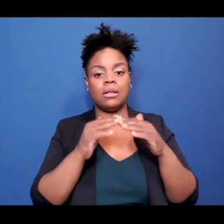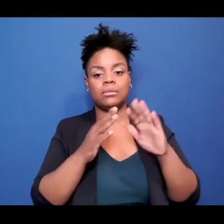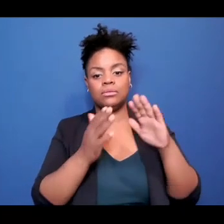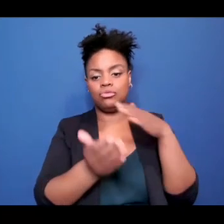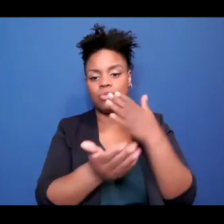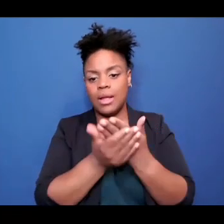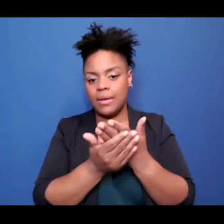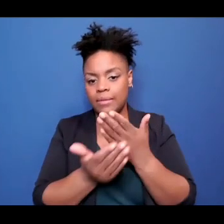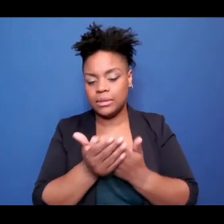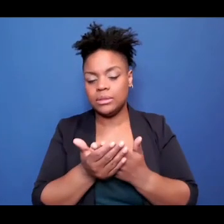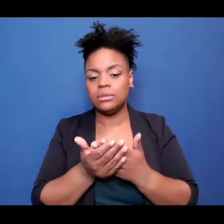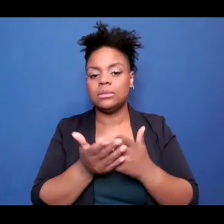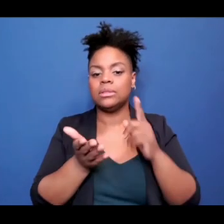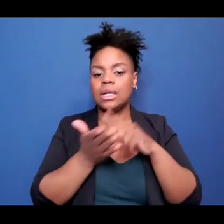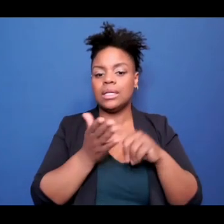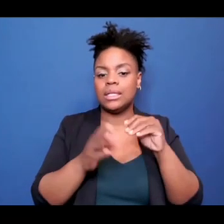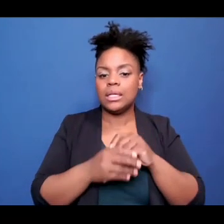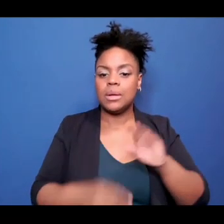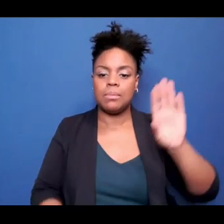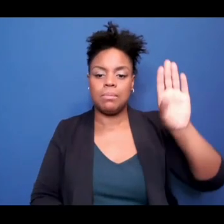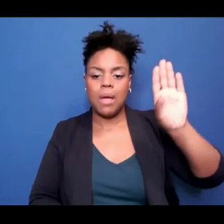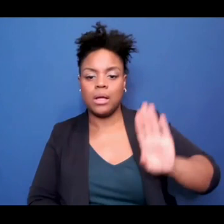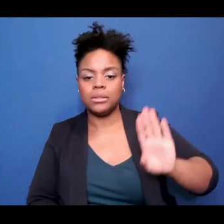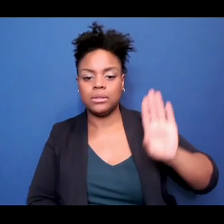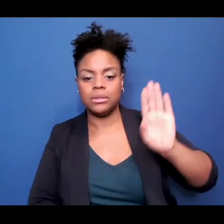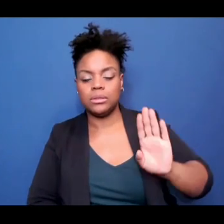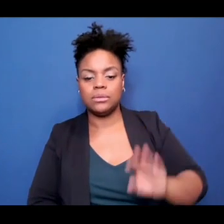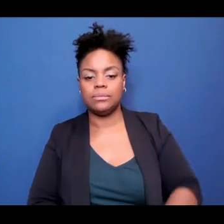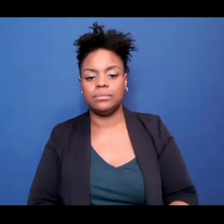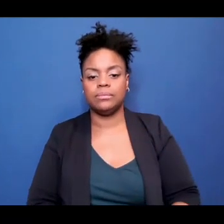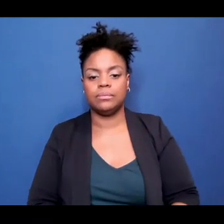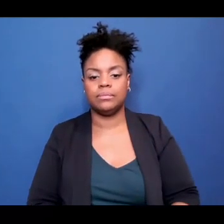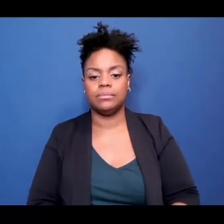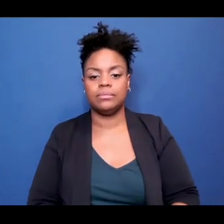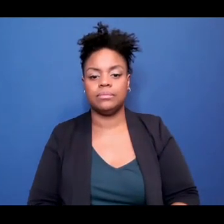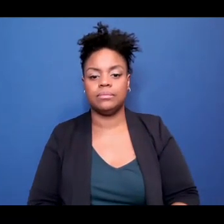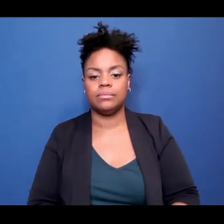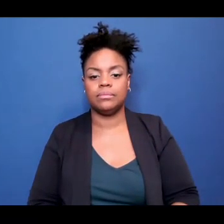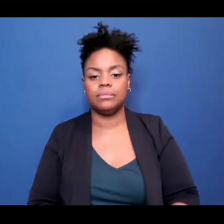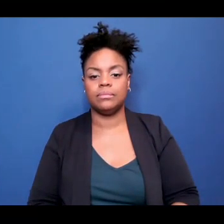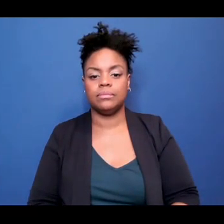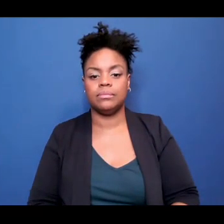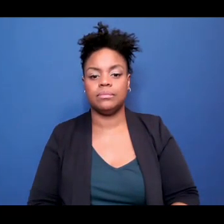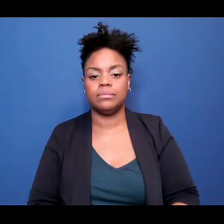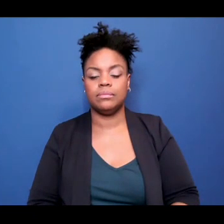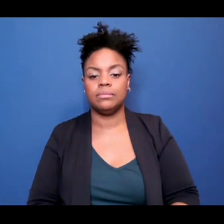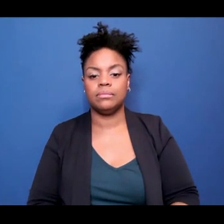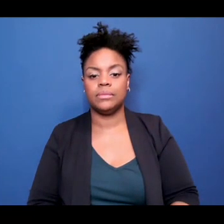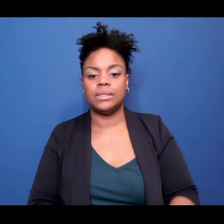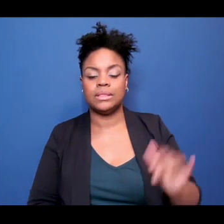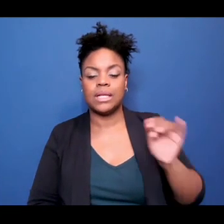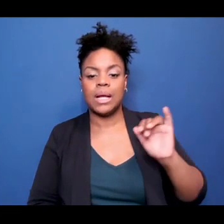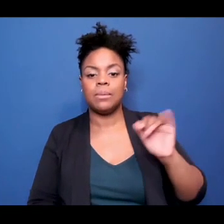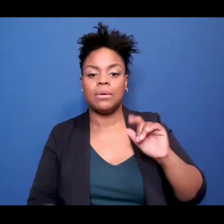I FOUND EVIDENCE OF THIS IN A STUDY IN BOSTON, SO WE TOOK NOTE OF AN INTERESTING FINDING IN A